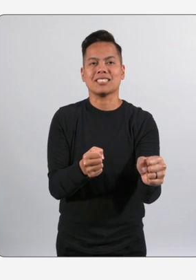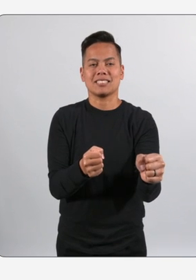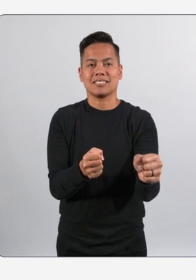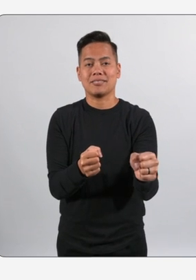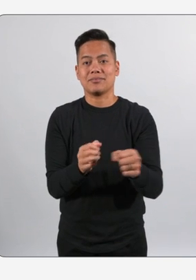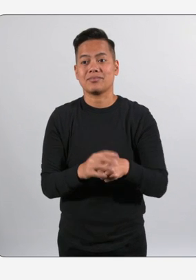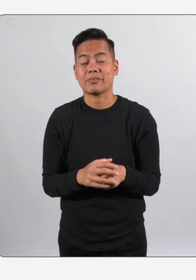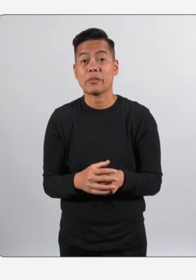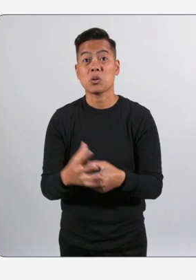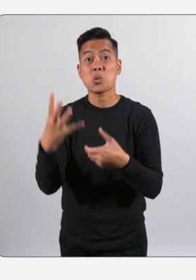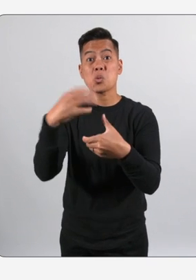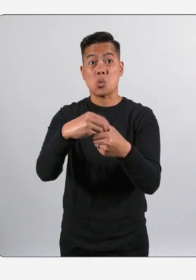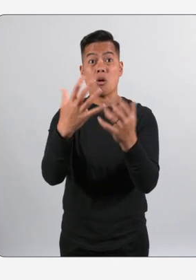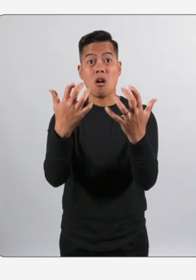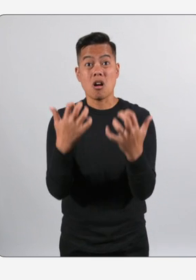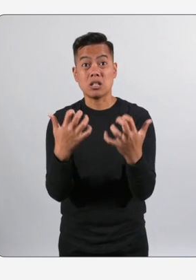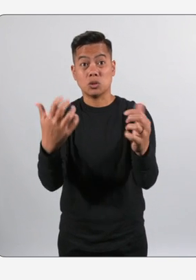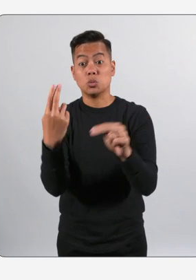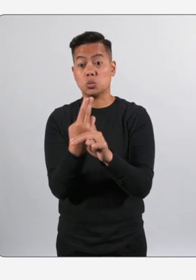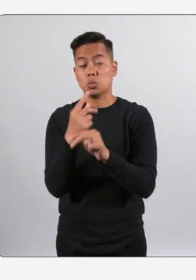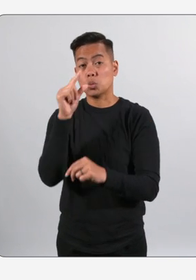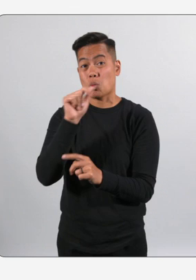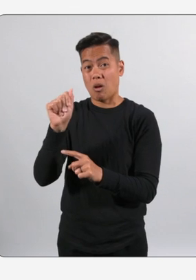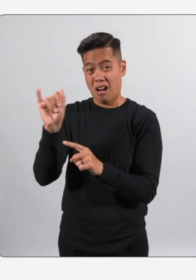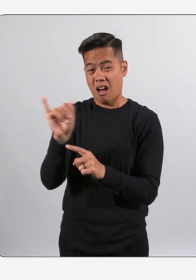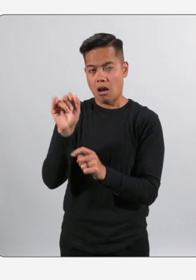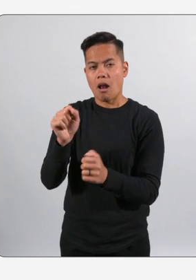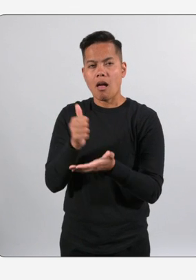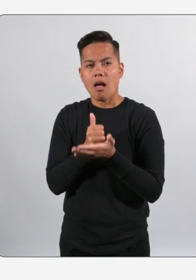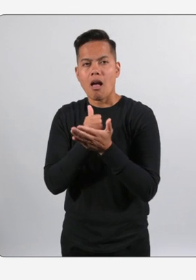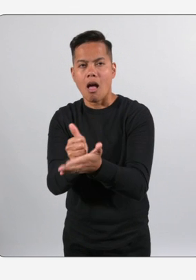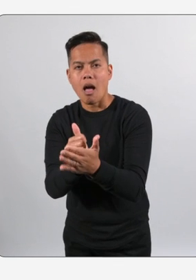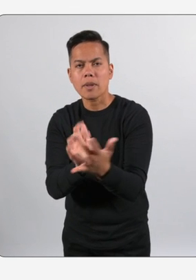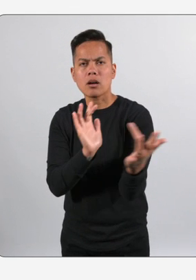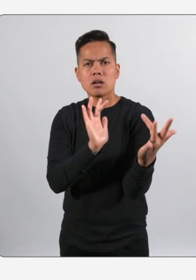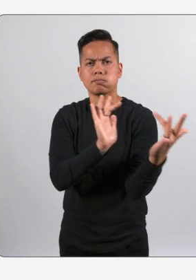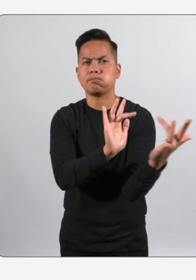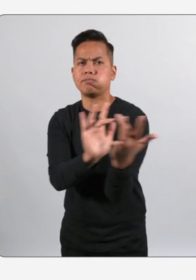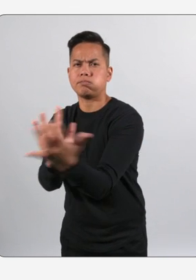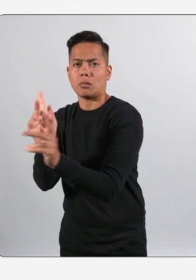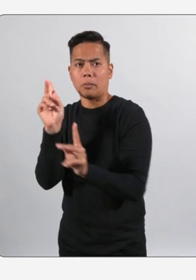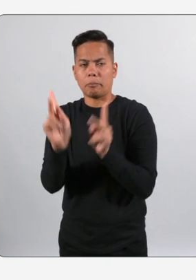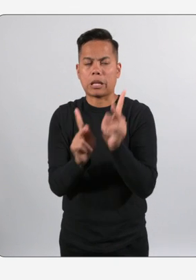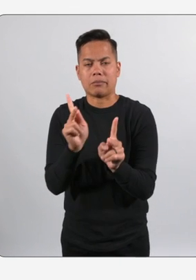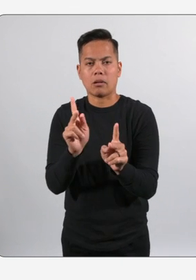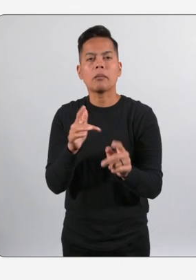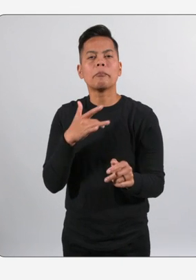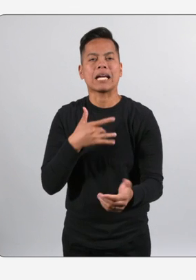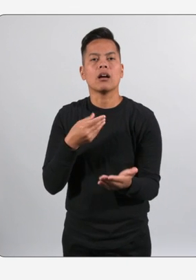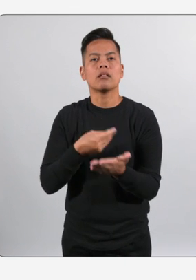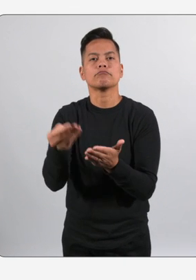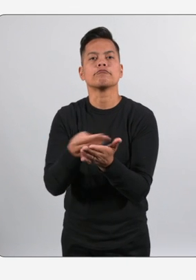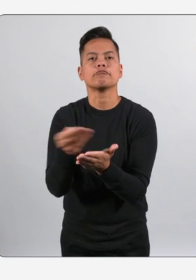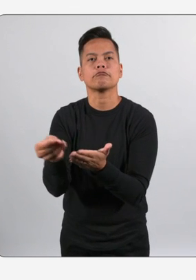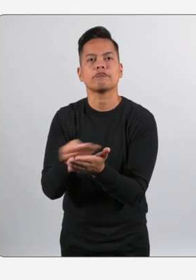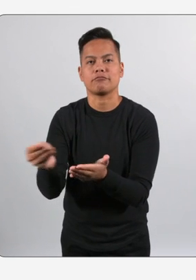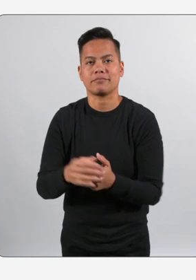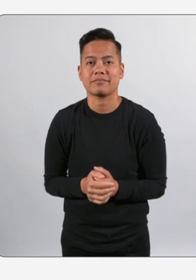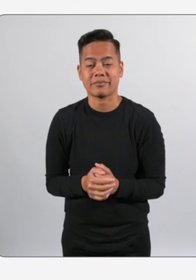audiences, which uses Google AI to help you reach people who are more likely to purchase. And this feature is only